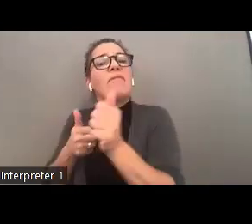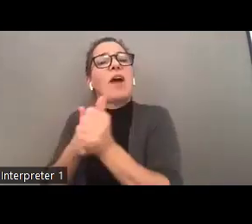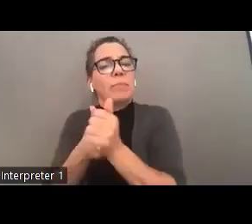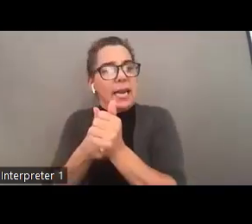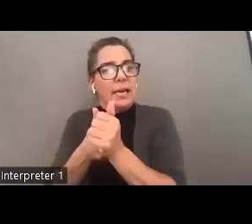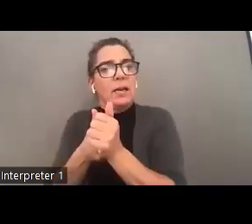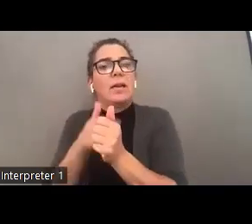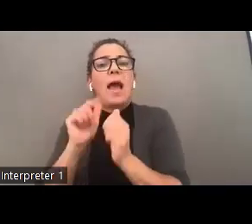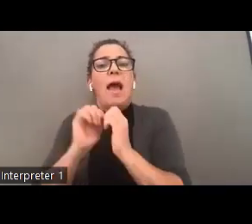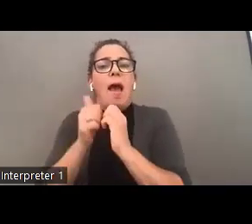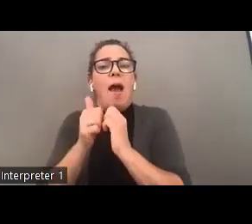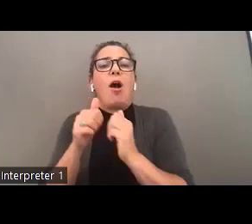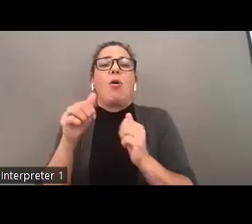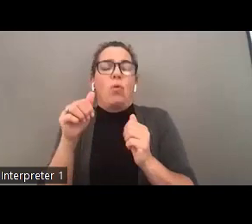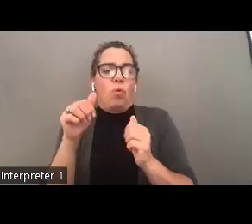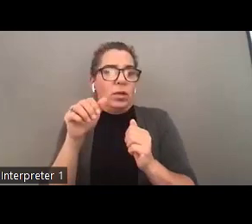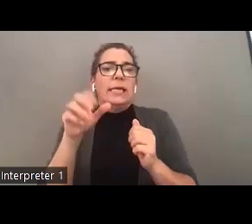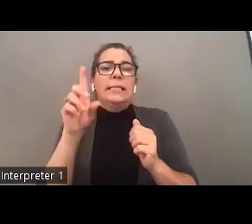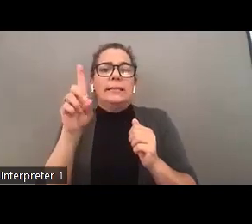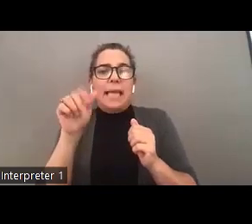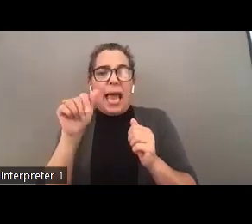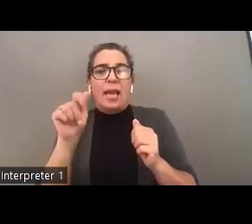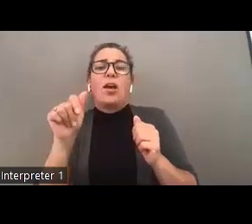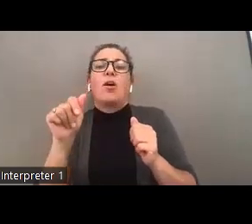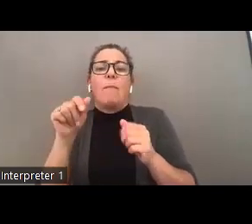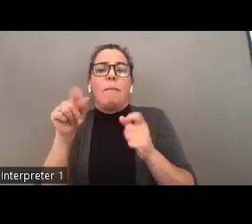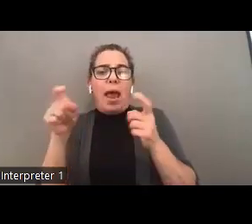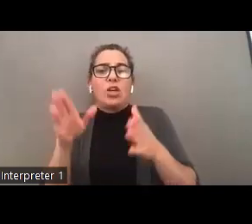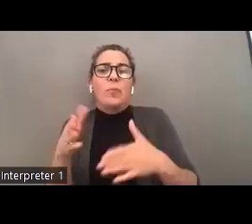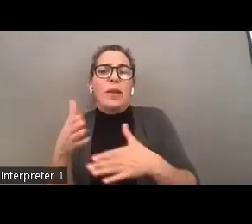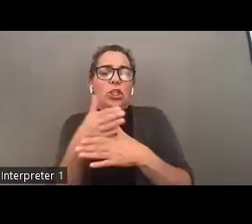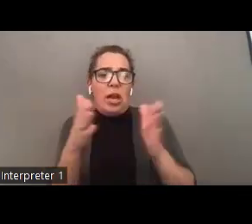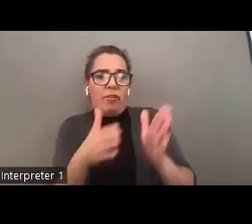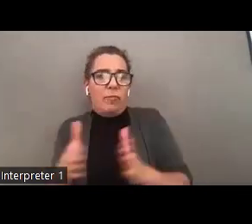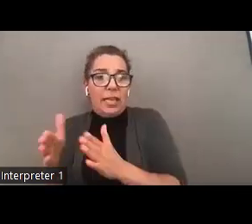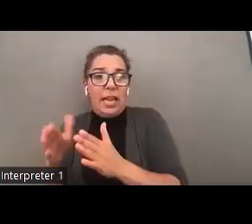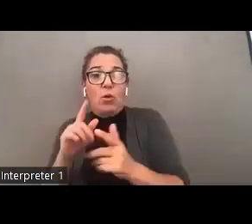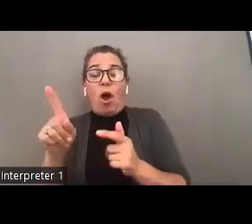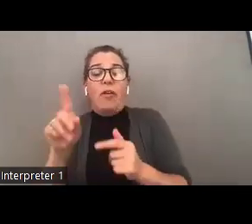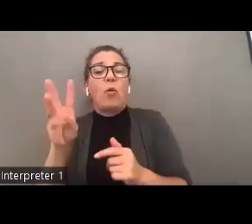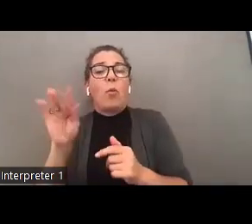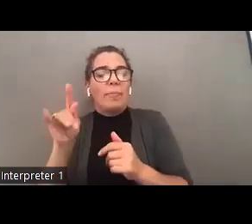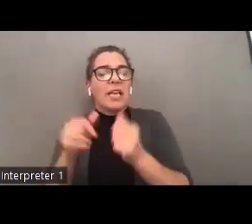on the NIH Scientific Data Sharing website and we call out where to address considerations specific